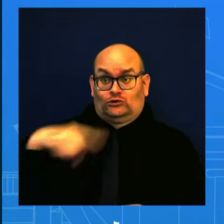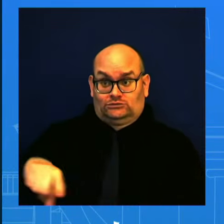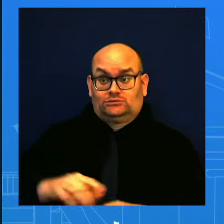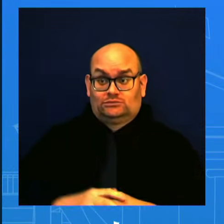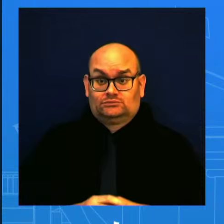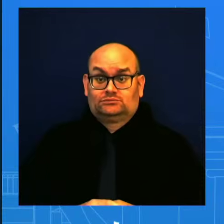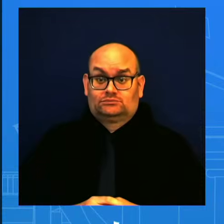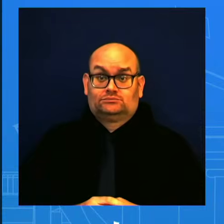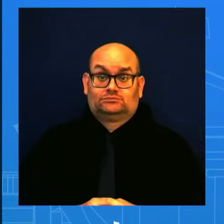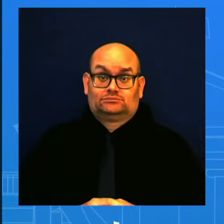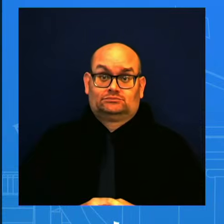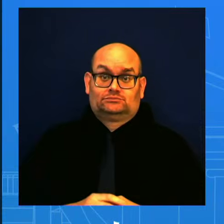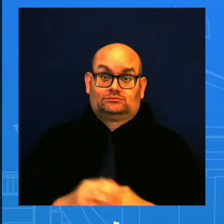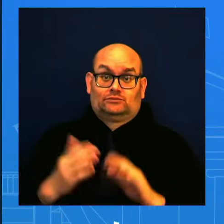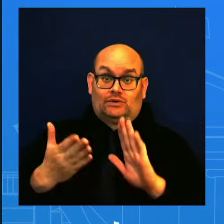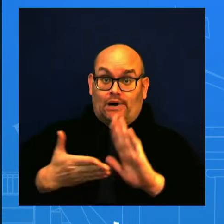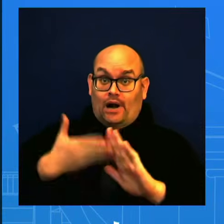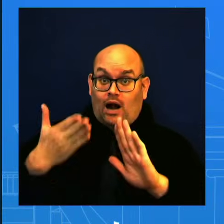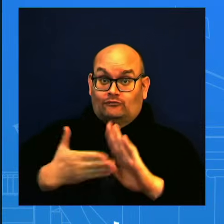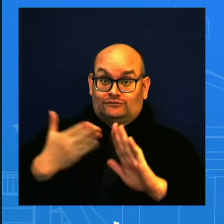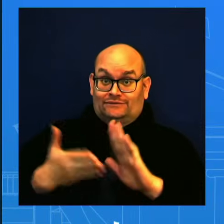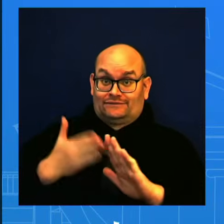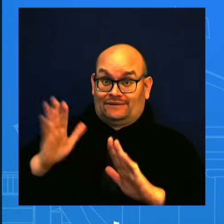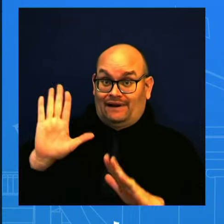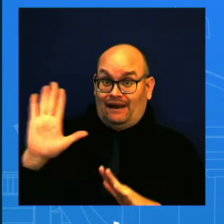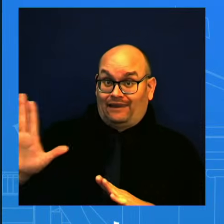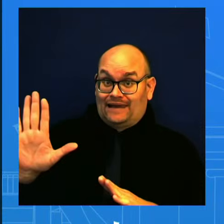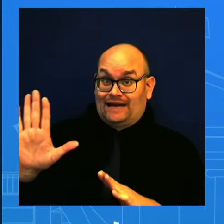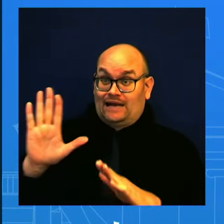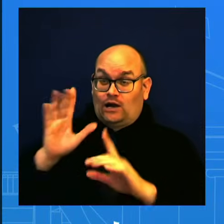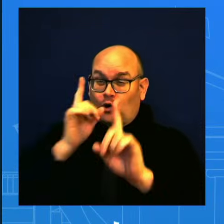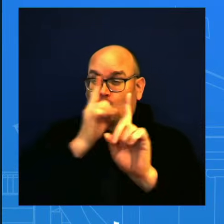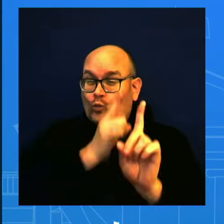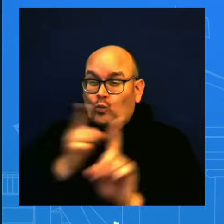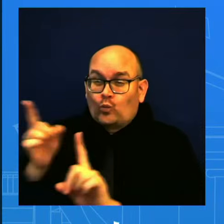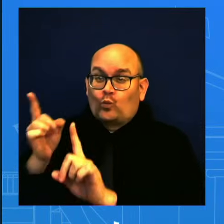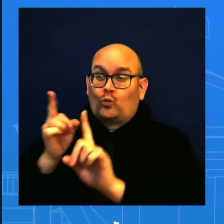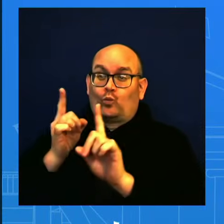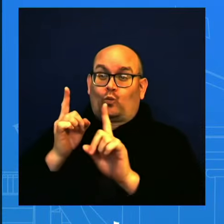while we do not believe the response has started yet, we remain concerned by the increase in violence,